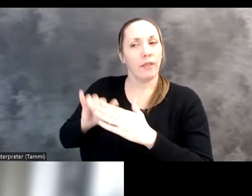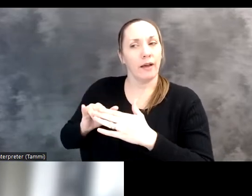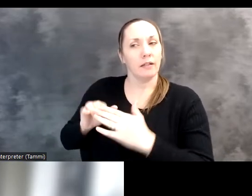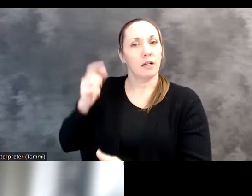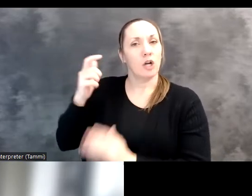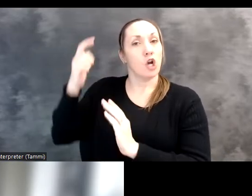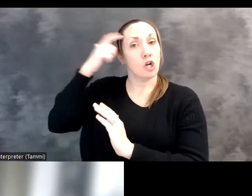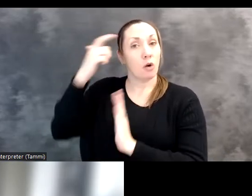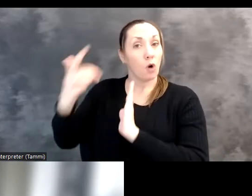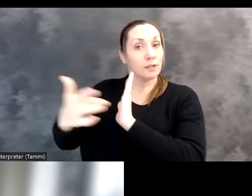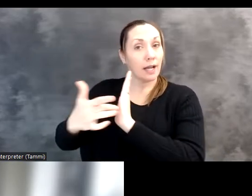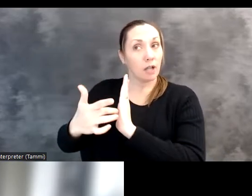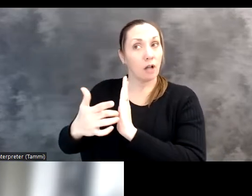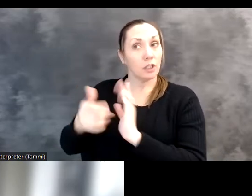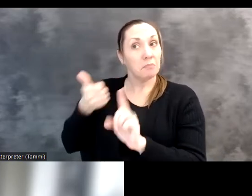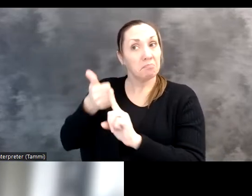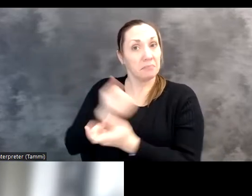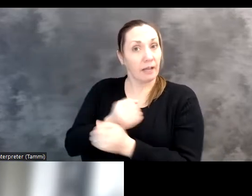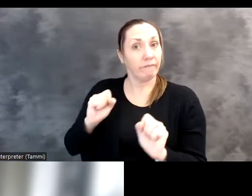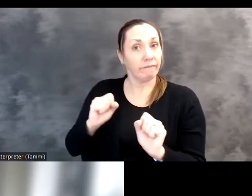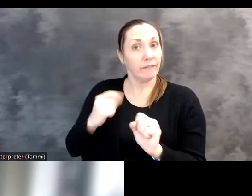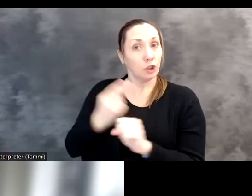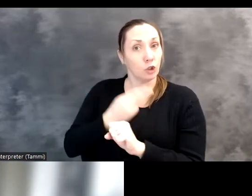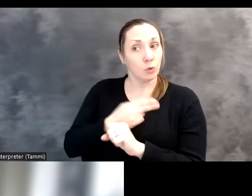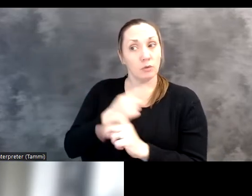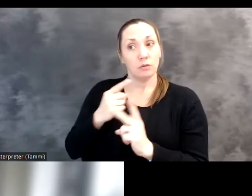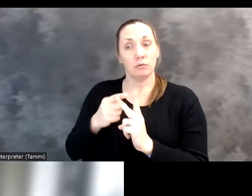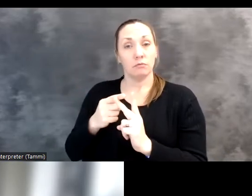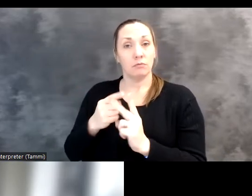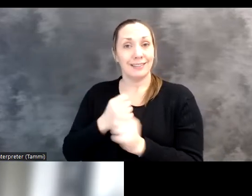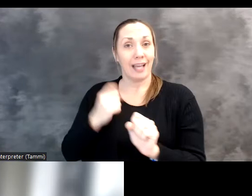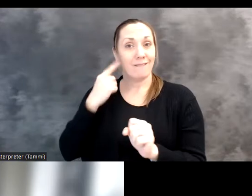be risky. How do we convince